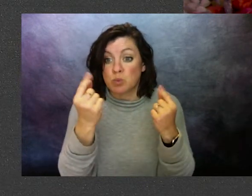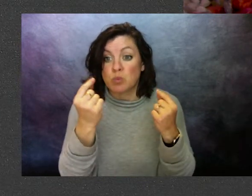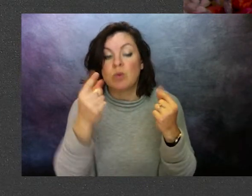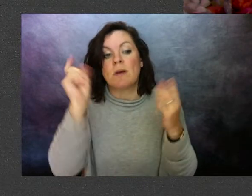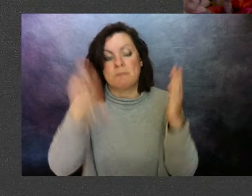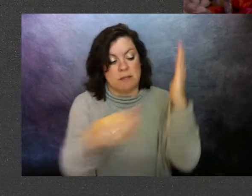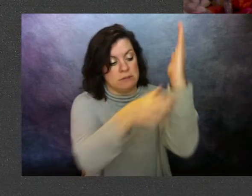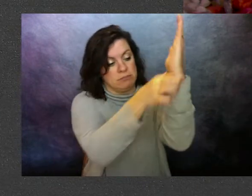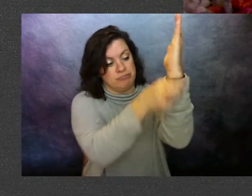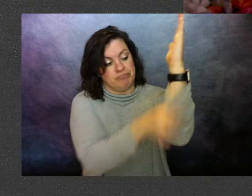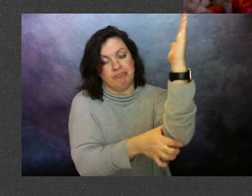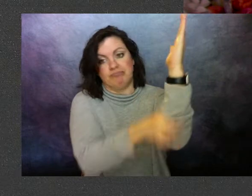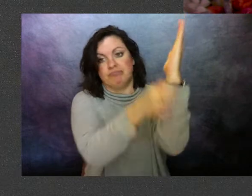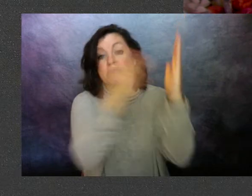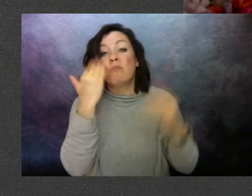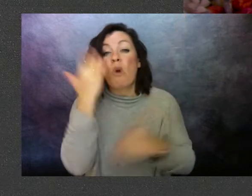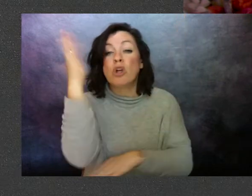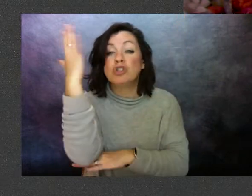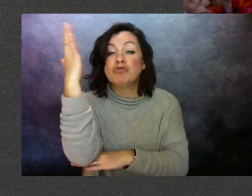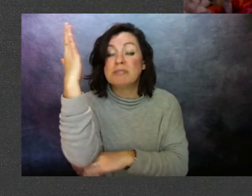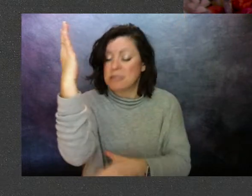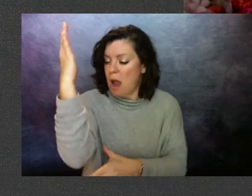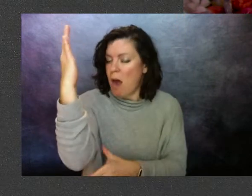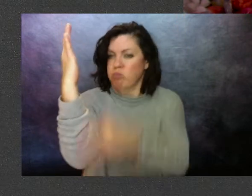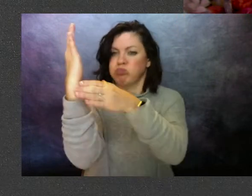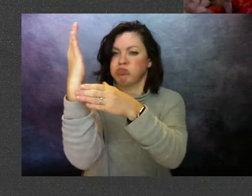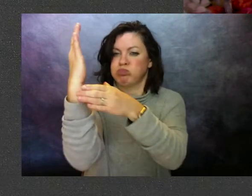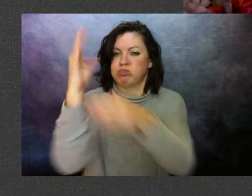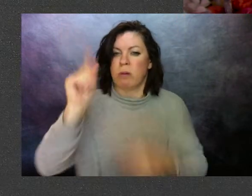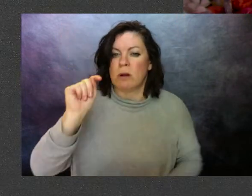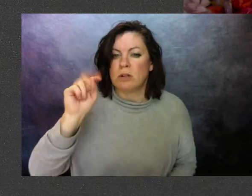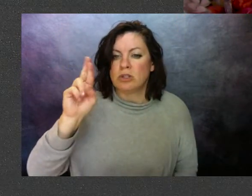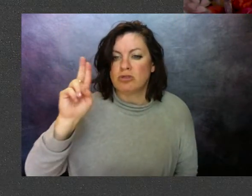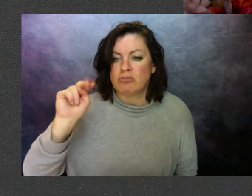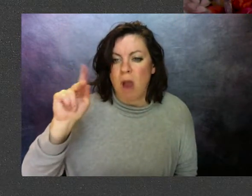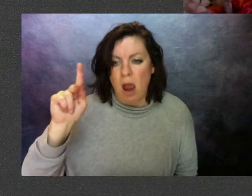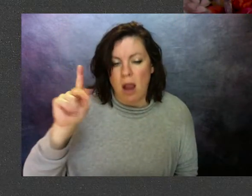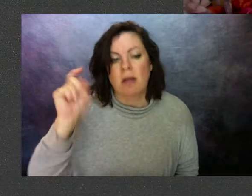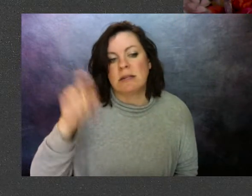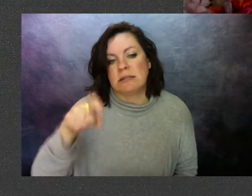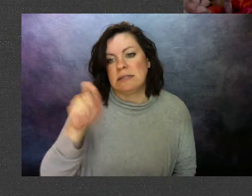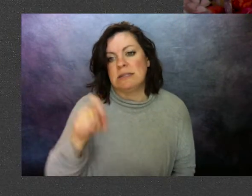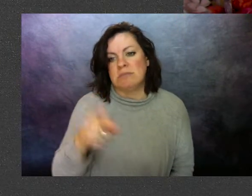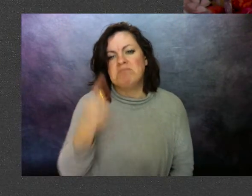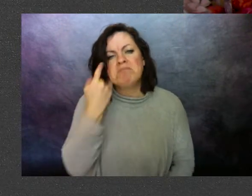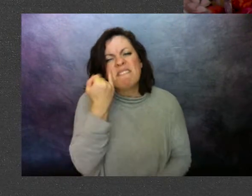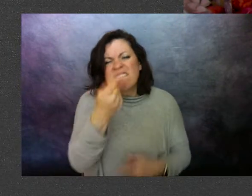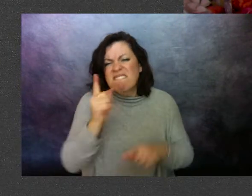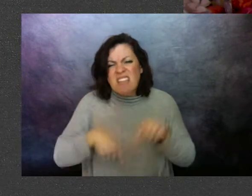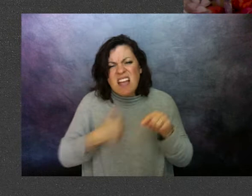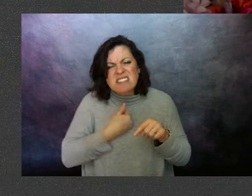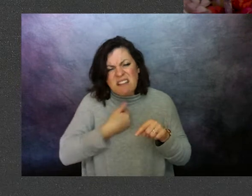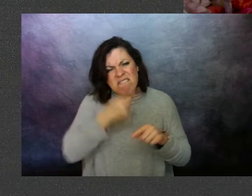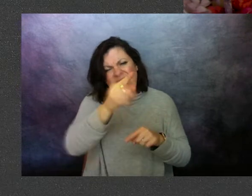of our tree and we are going to use our hand to do this. So, you might need an adult to help you,